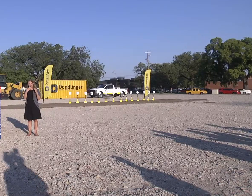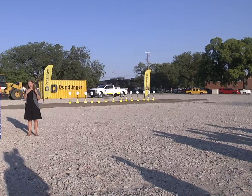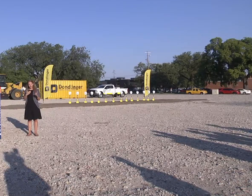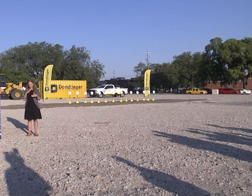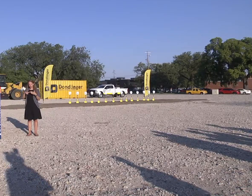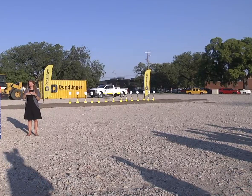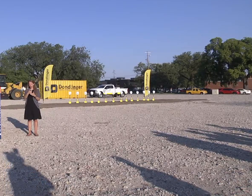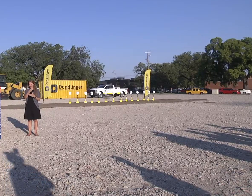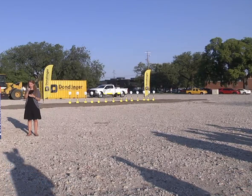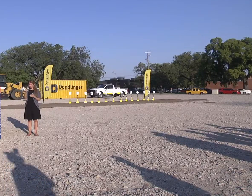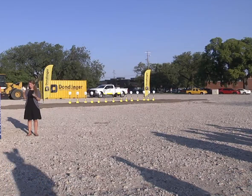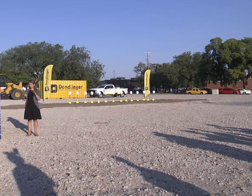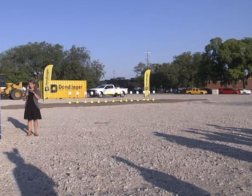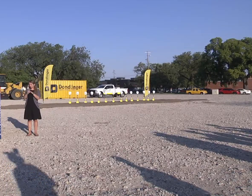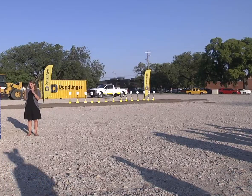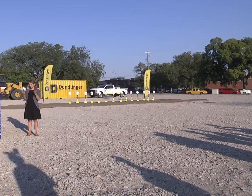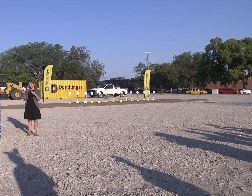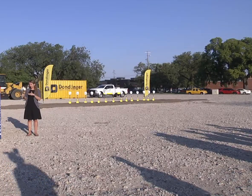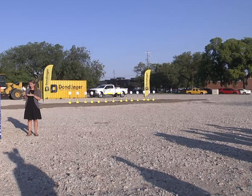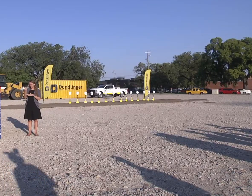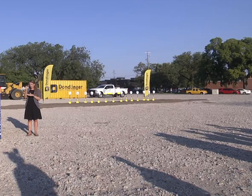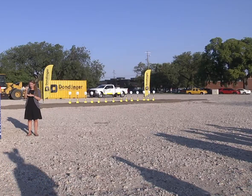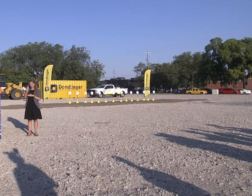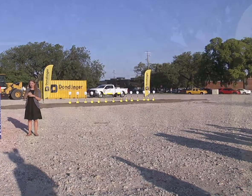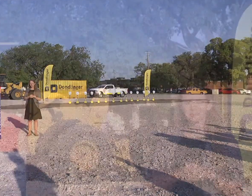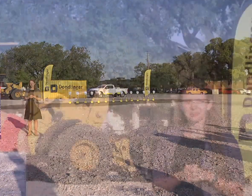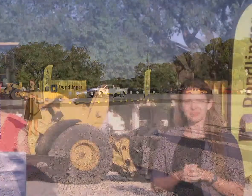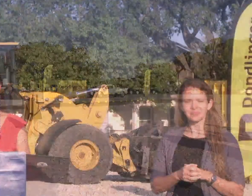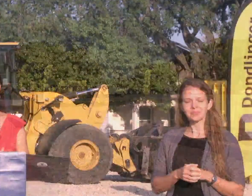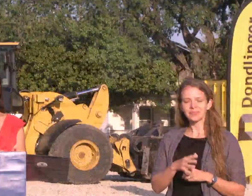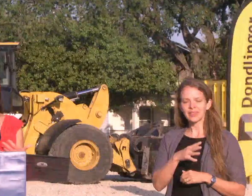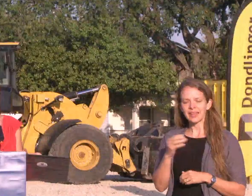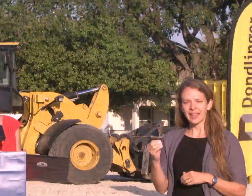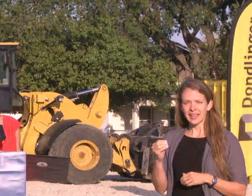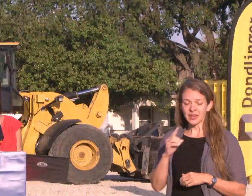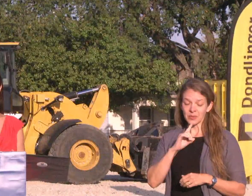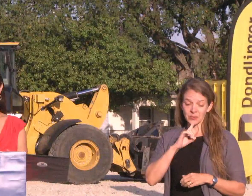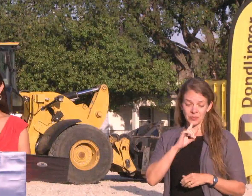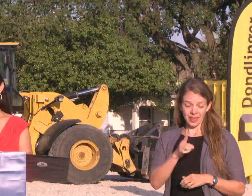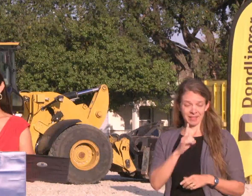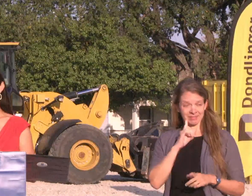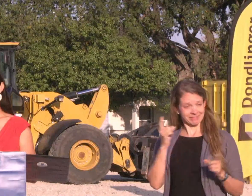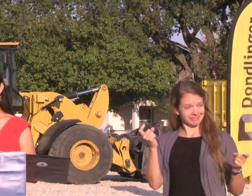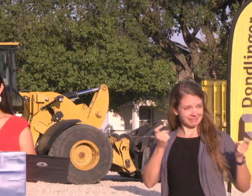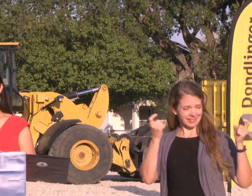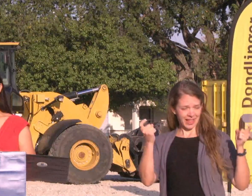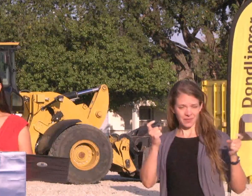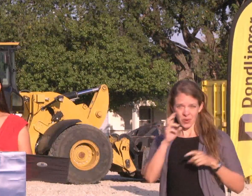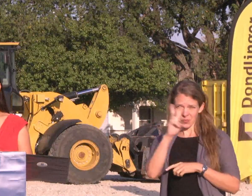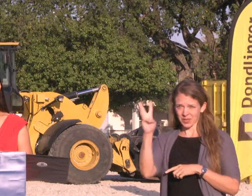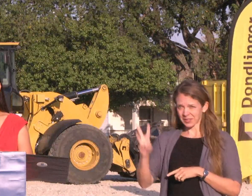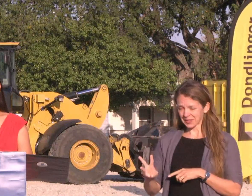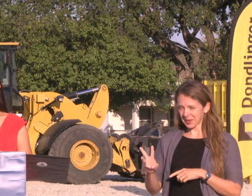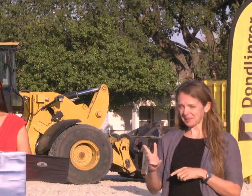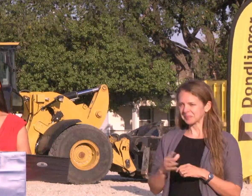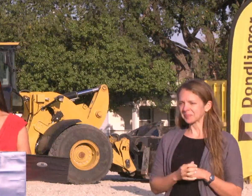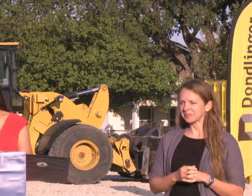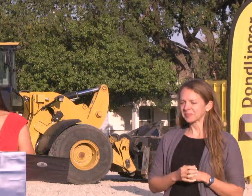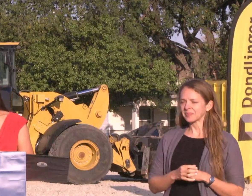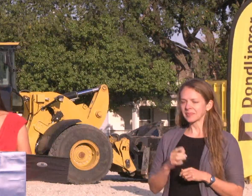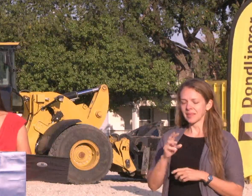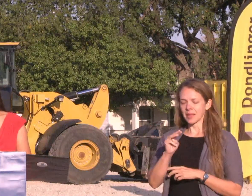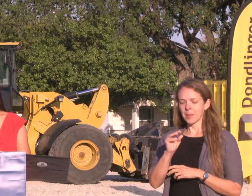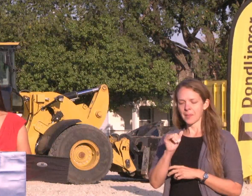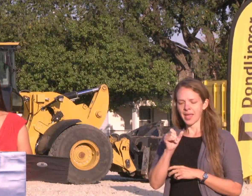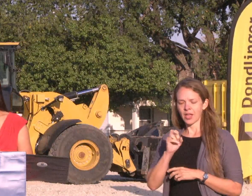you for coming here this morning and really to celebrate witch I am mayor Lily woo and I'd like